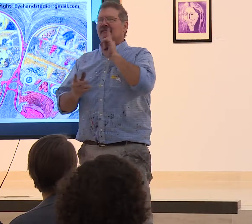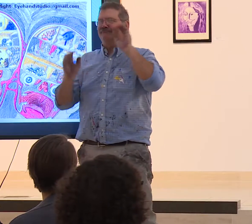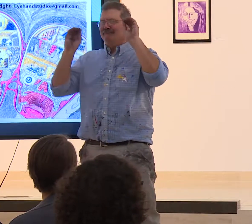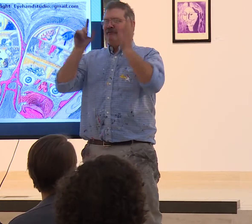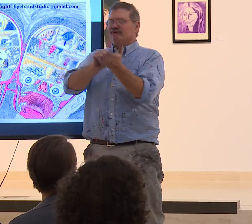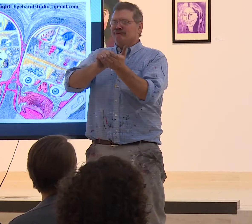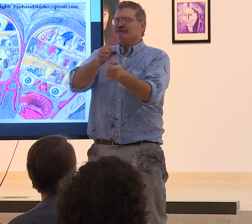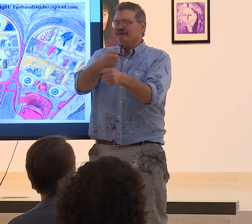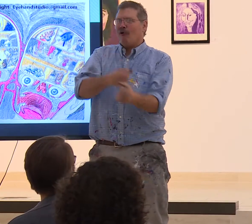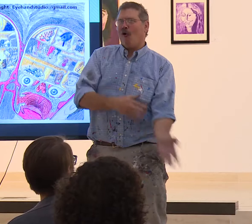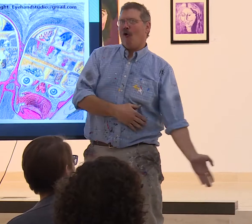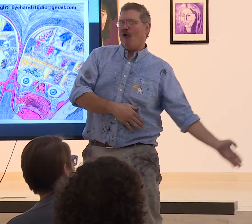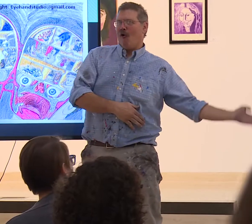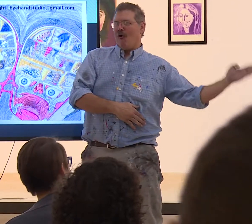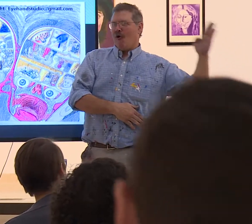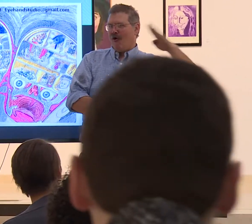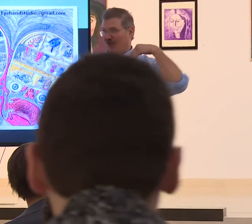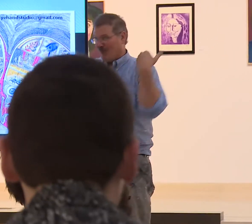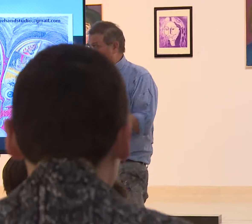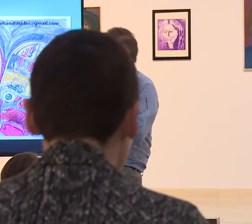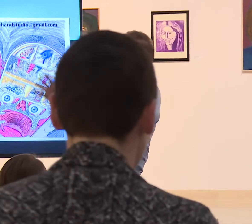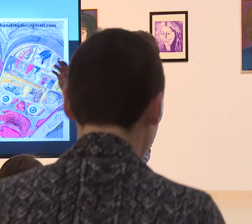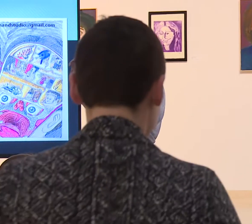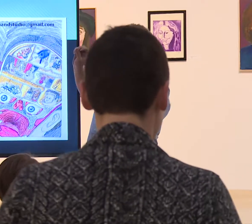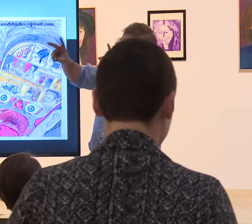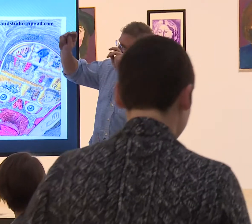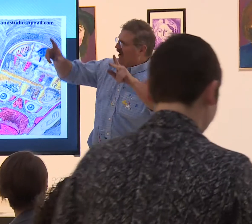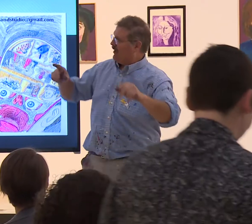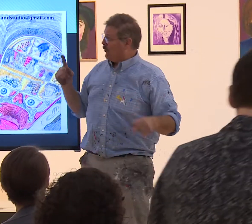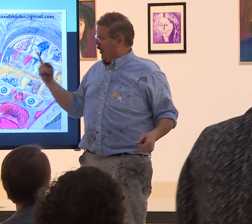David: So I had just come from doing printmaking all day